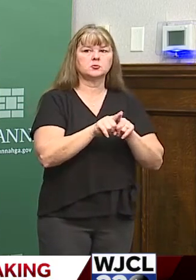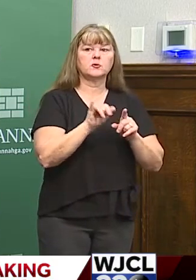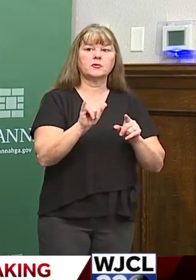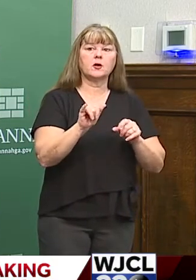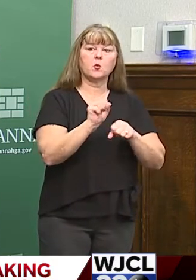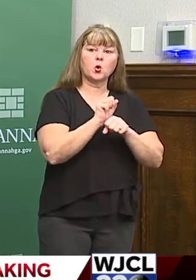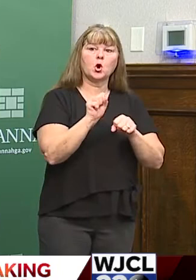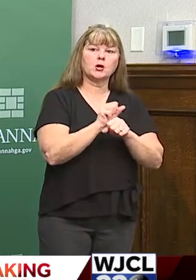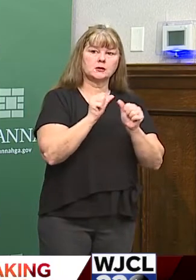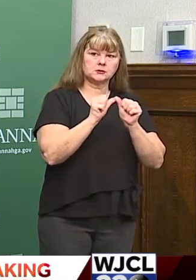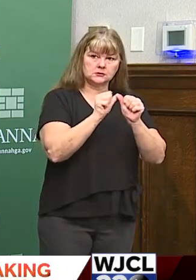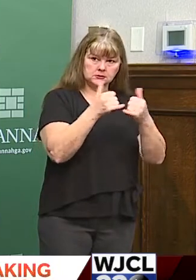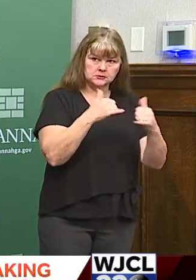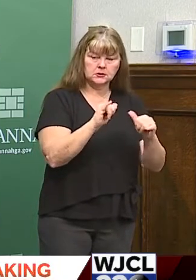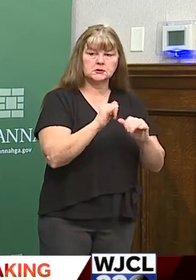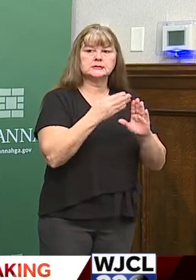THE CITY ALSO IS CONSIDERING.